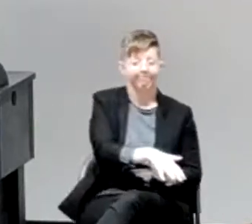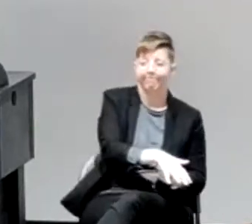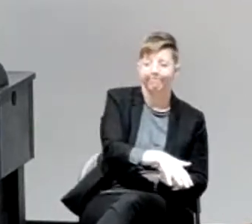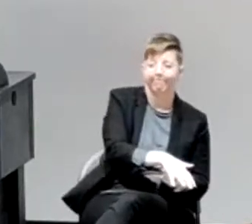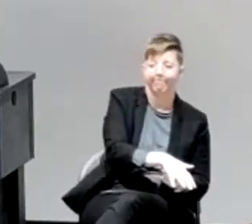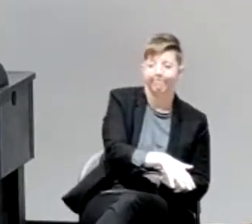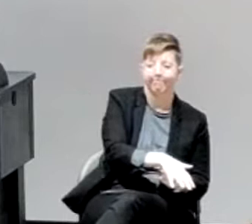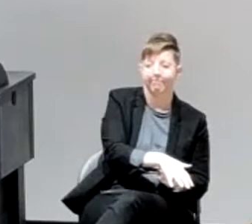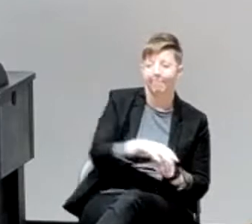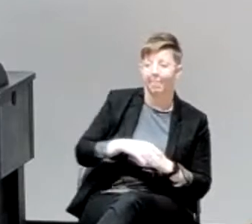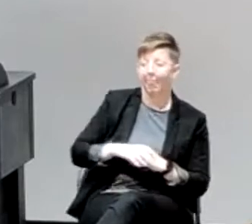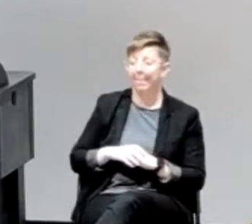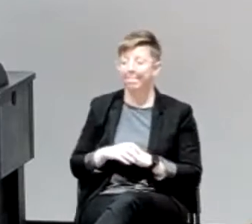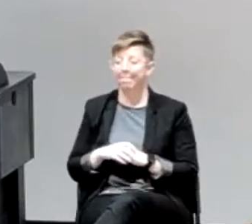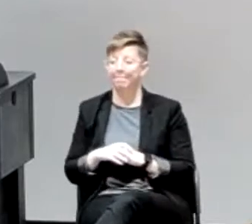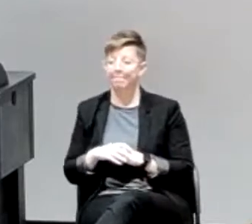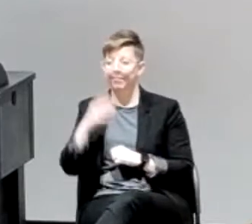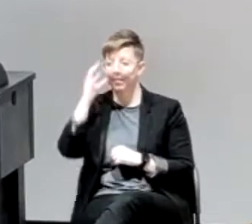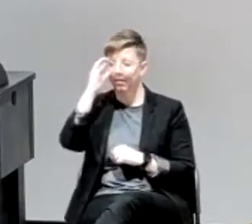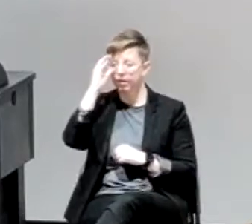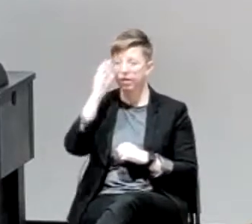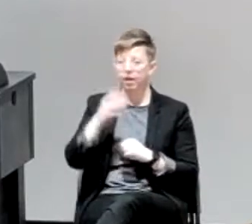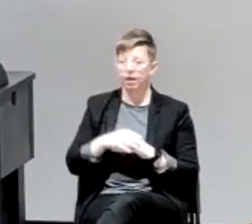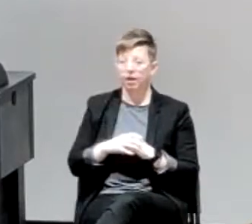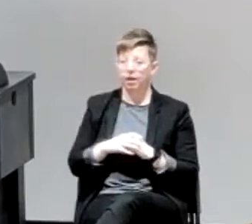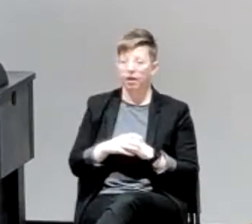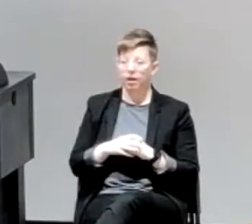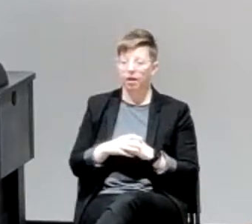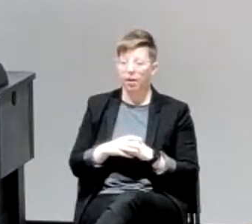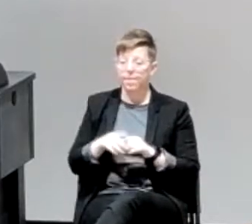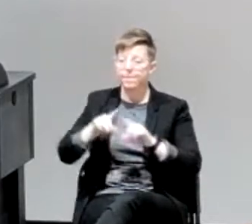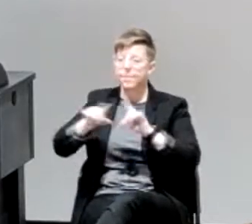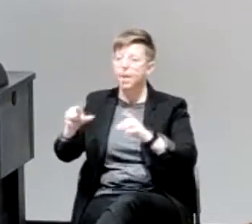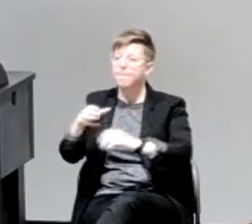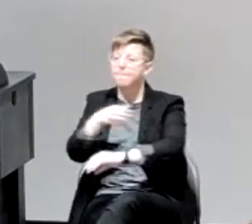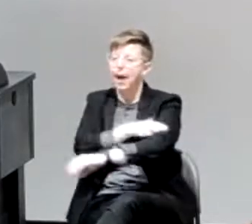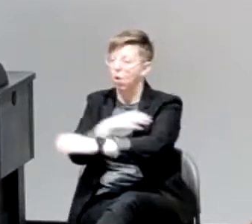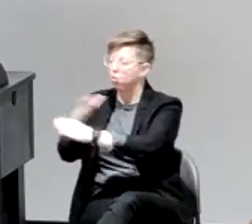We have systems we can acknowledge have been constructed and perpetuated and maintain